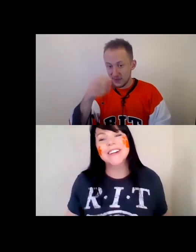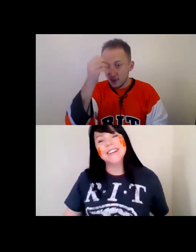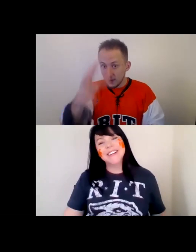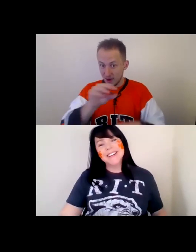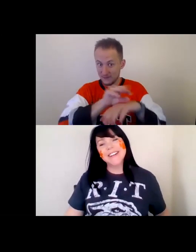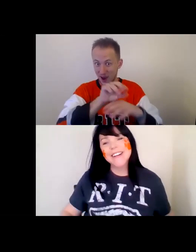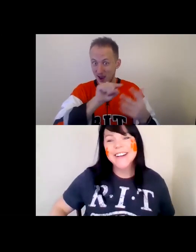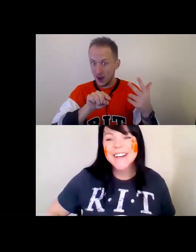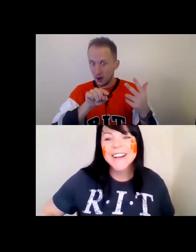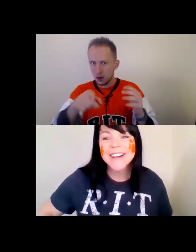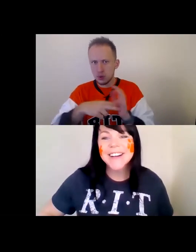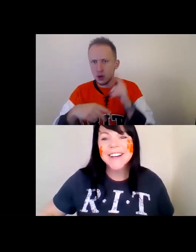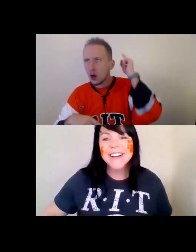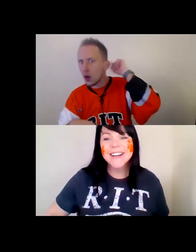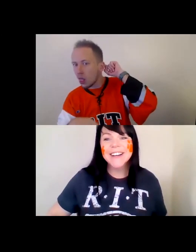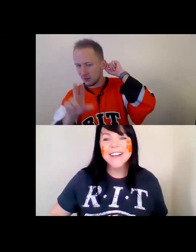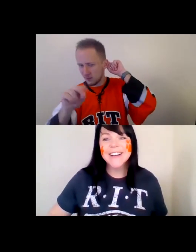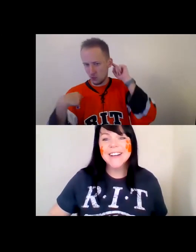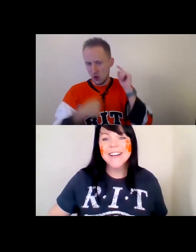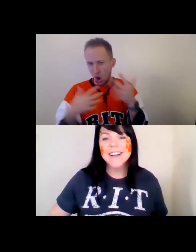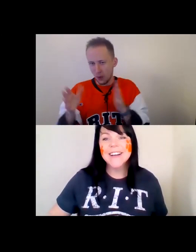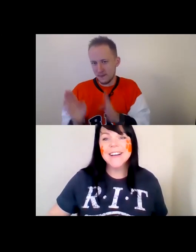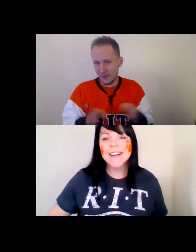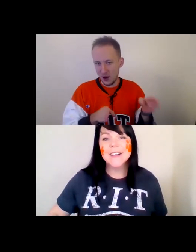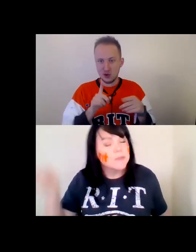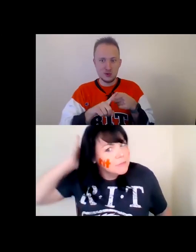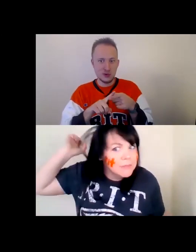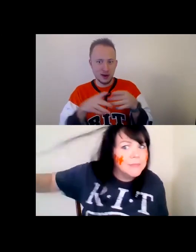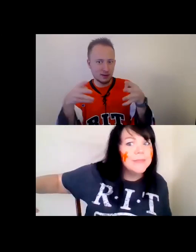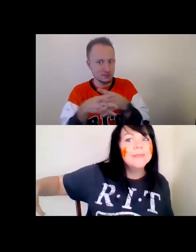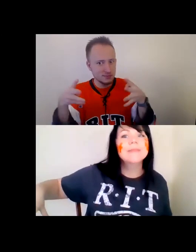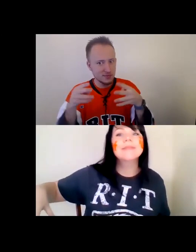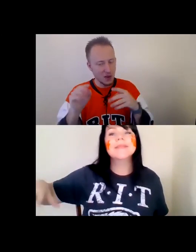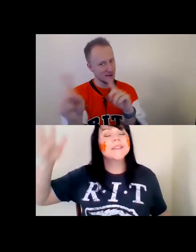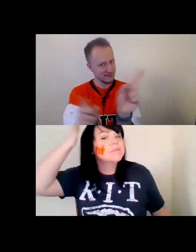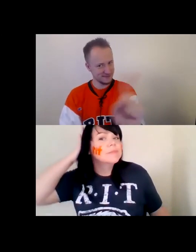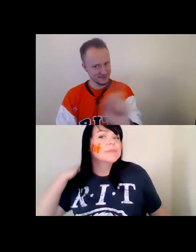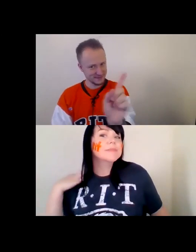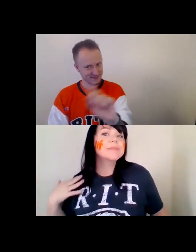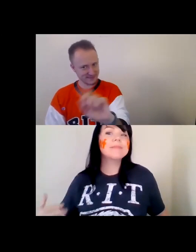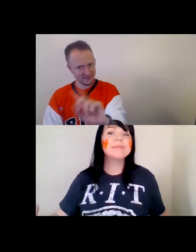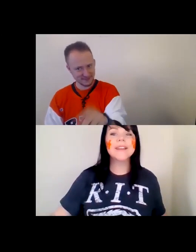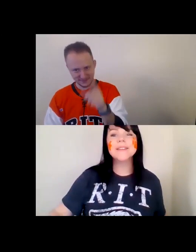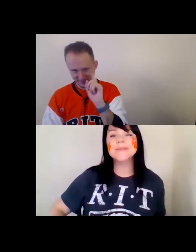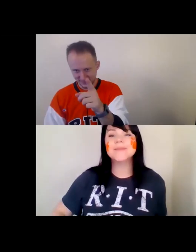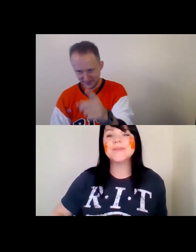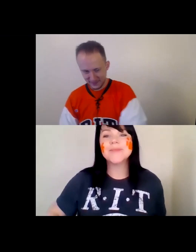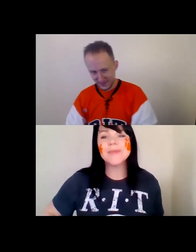Matt: And, let me tell you, we are already prepared to catch you if you try to cheat, so do not try to follow any of that bad and ugly stuff.